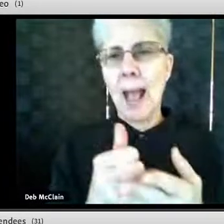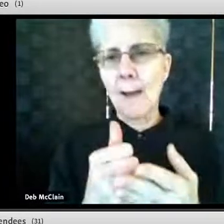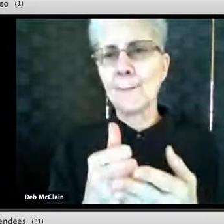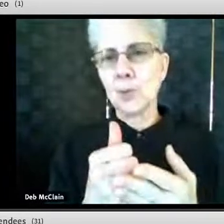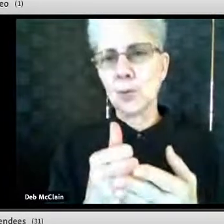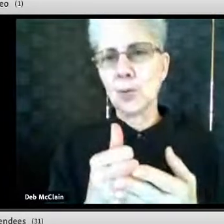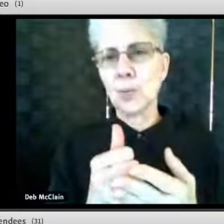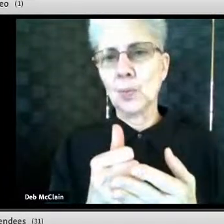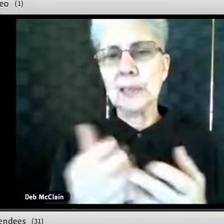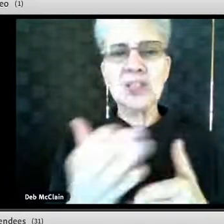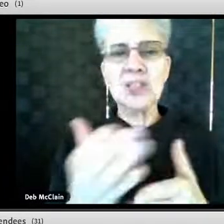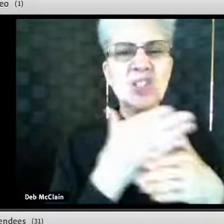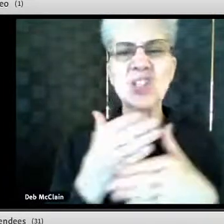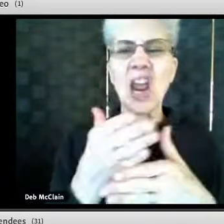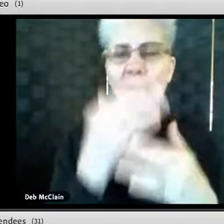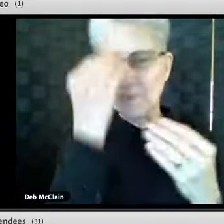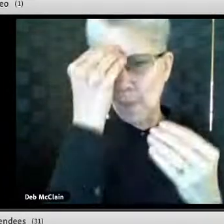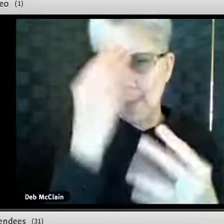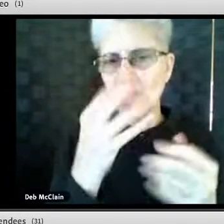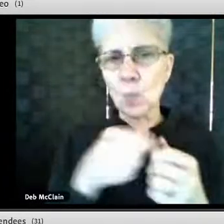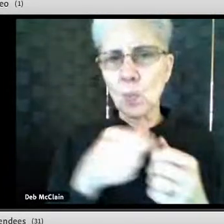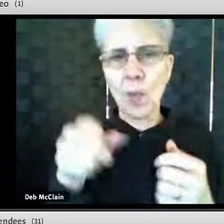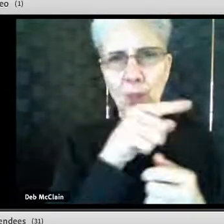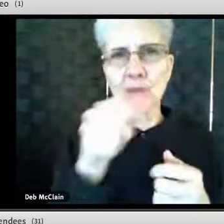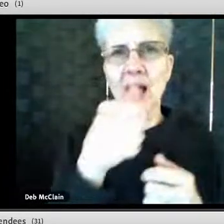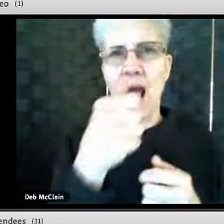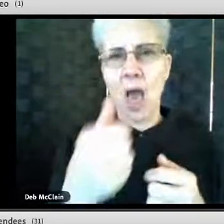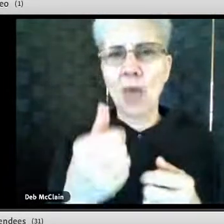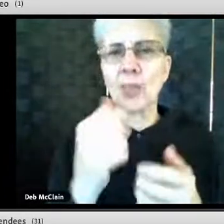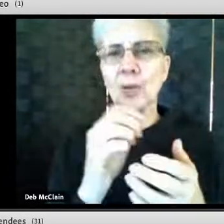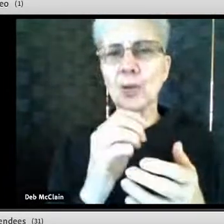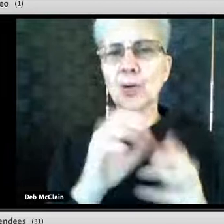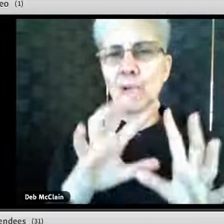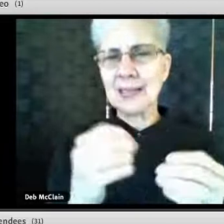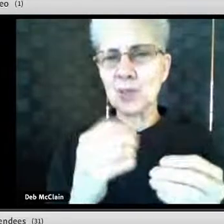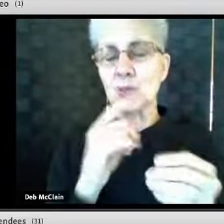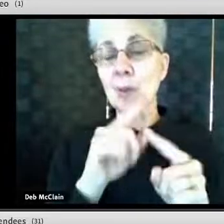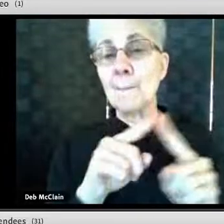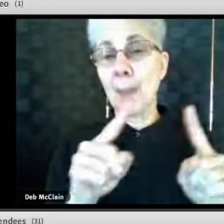and that would help you with cross-posting and sharing information with those other institutions,